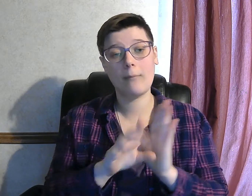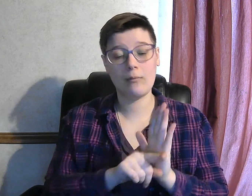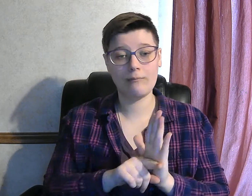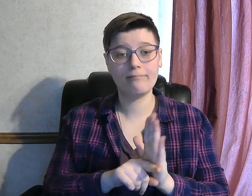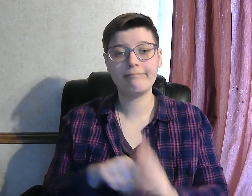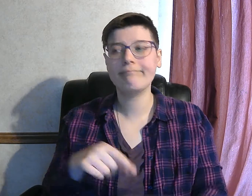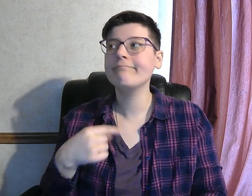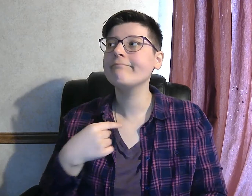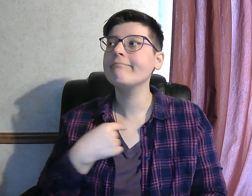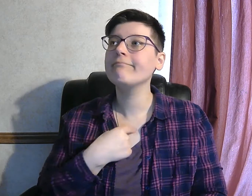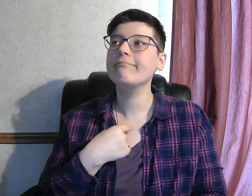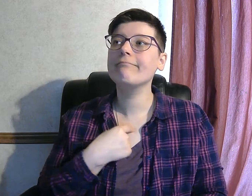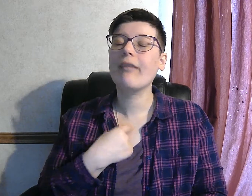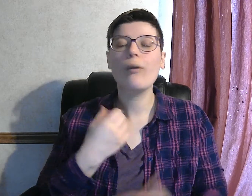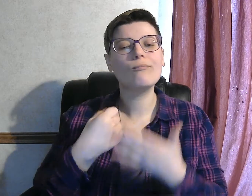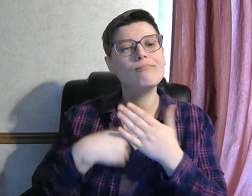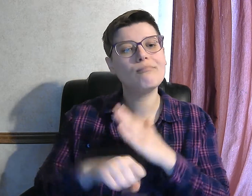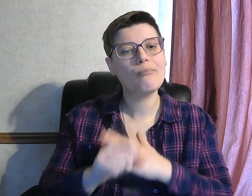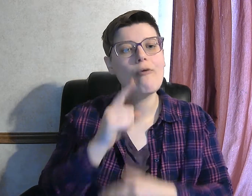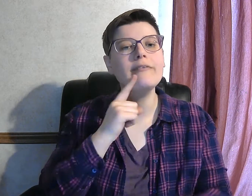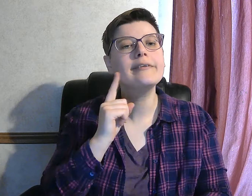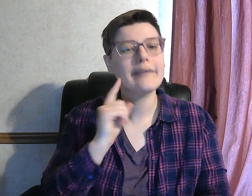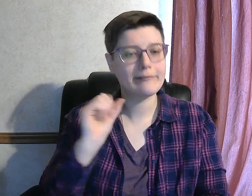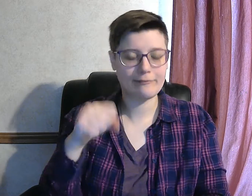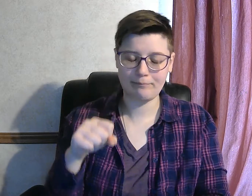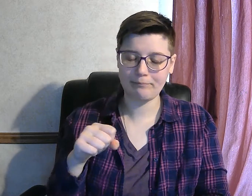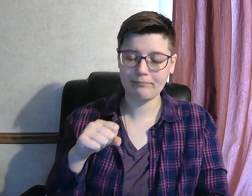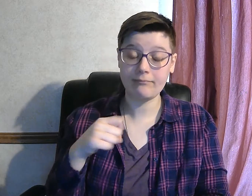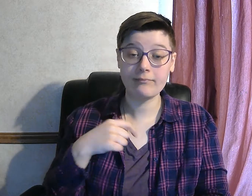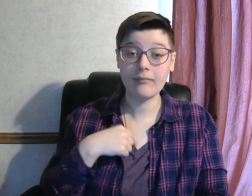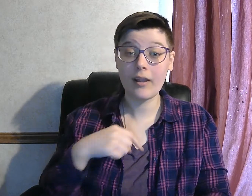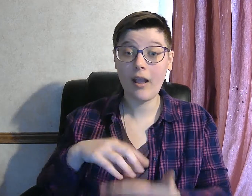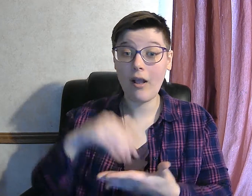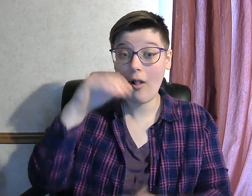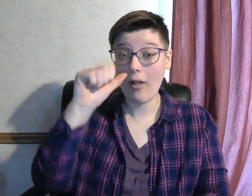First, my background. I was born deaf, yes.